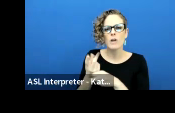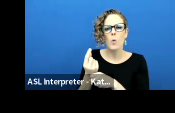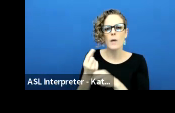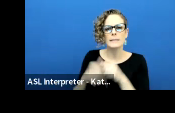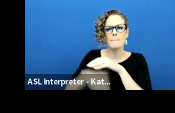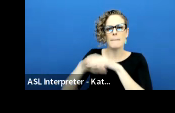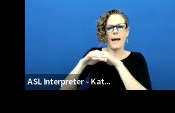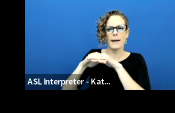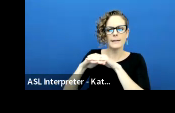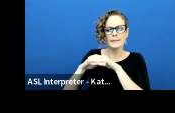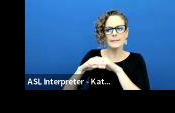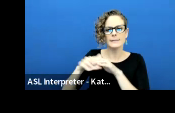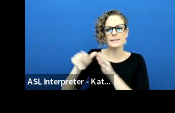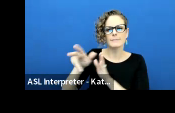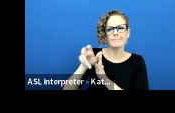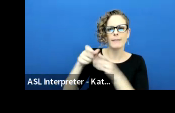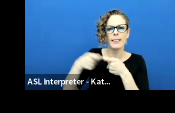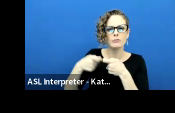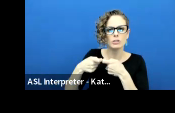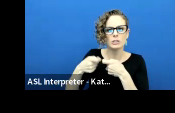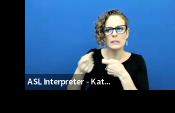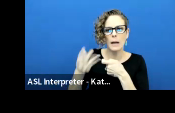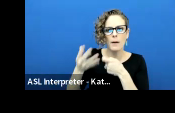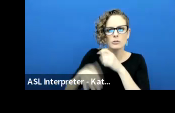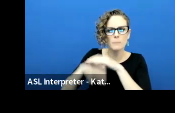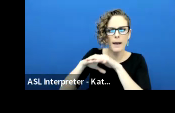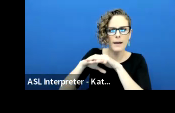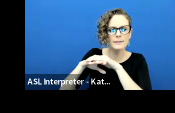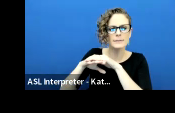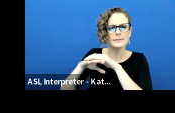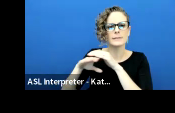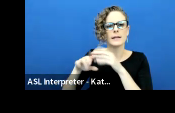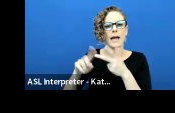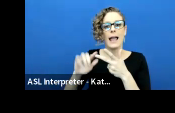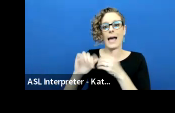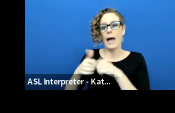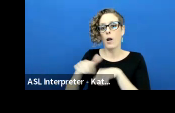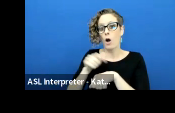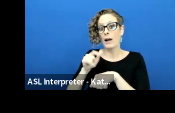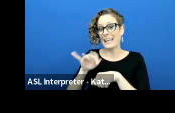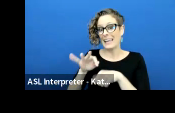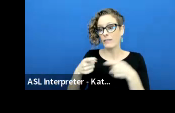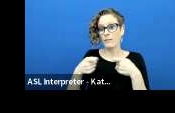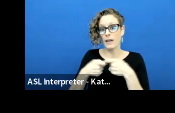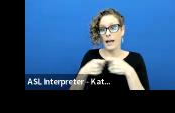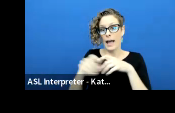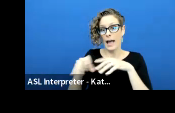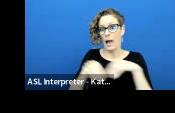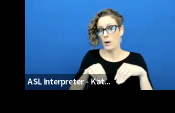and how long um we think and outage might be and then we plan around that and some people actually